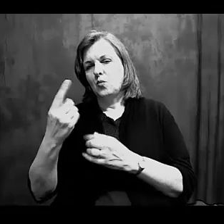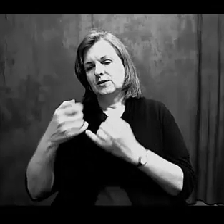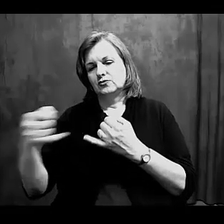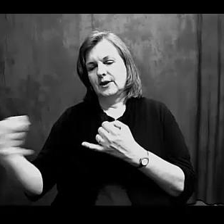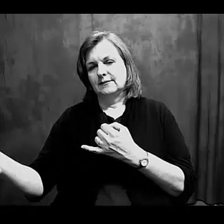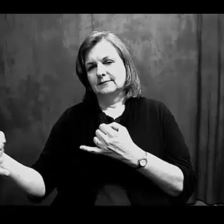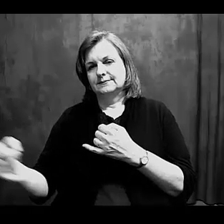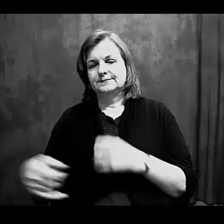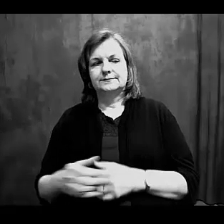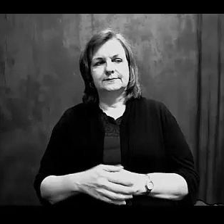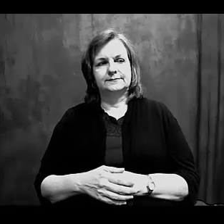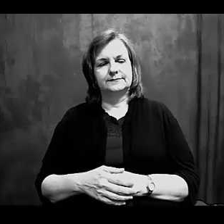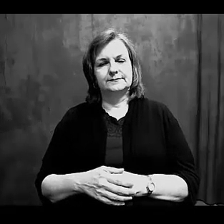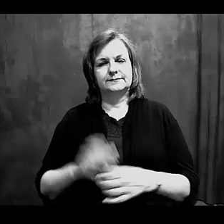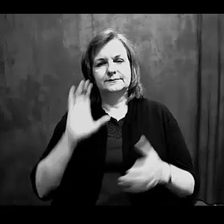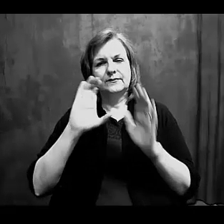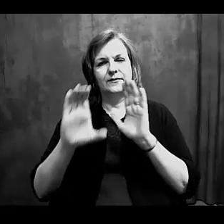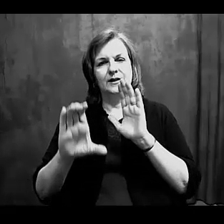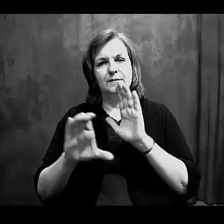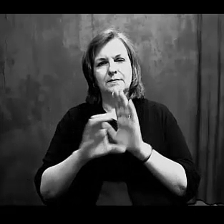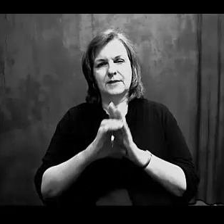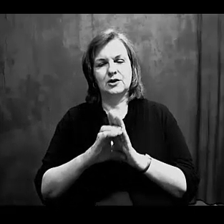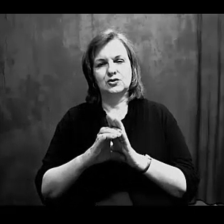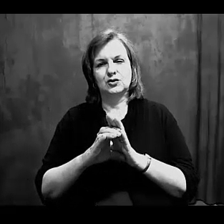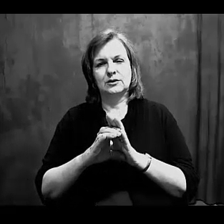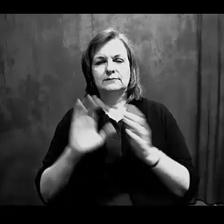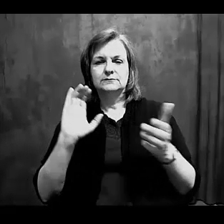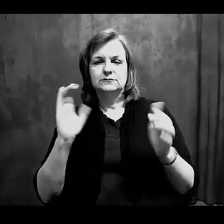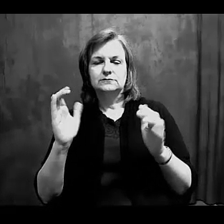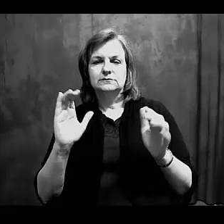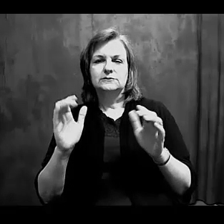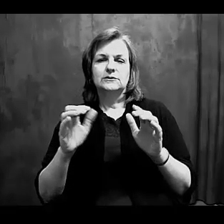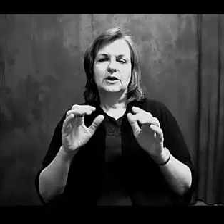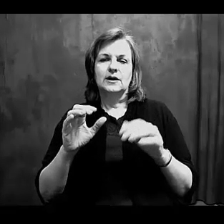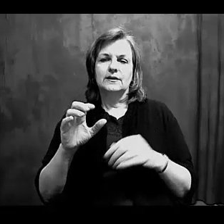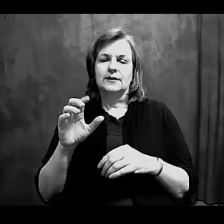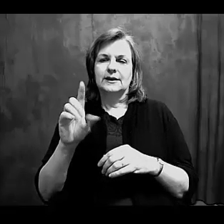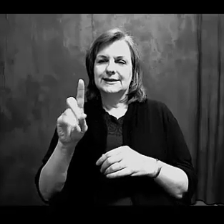this is what RNA looks like compared to DNA